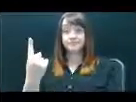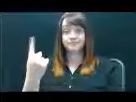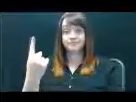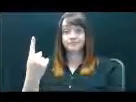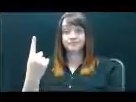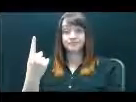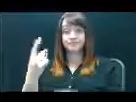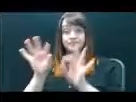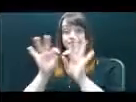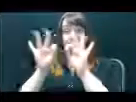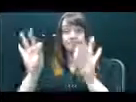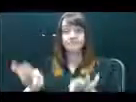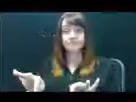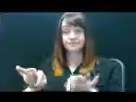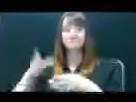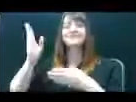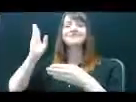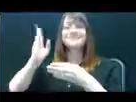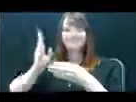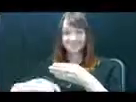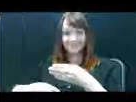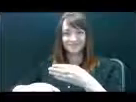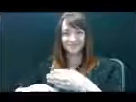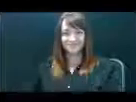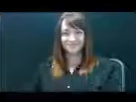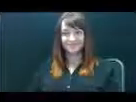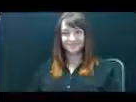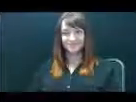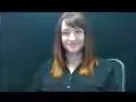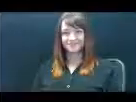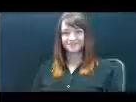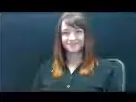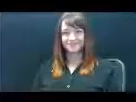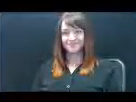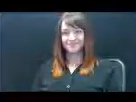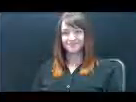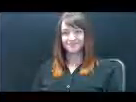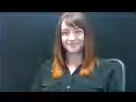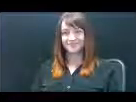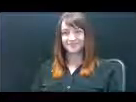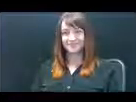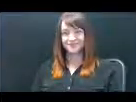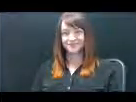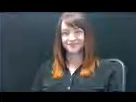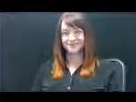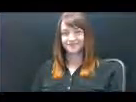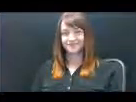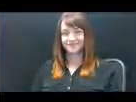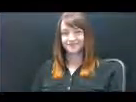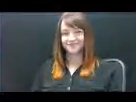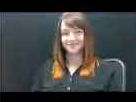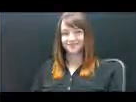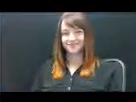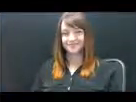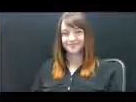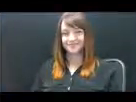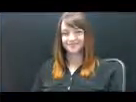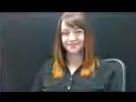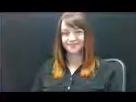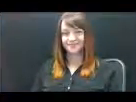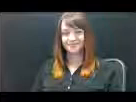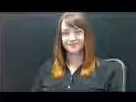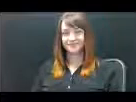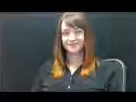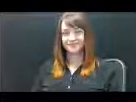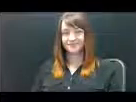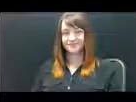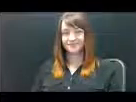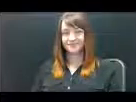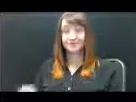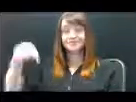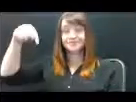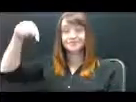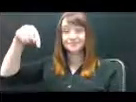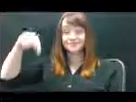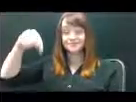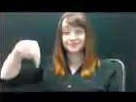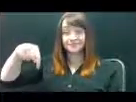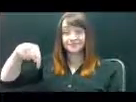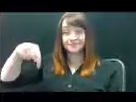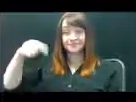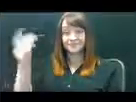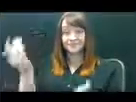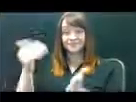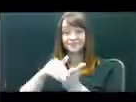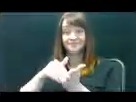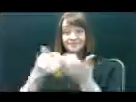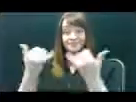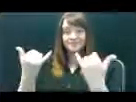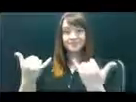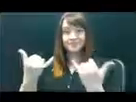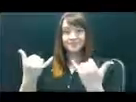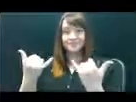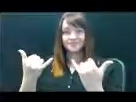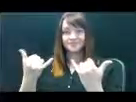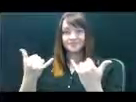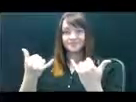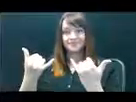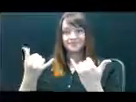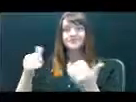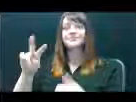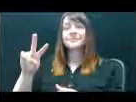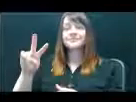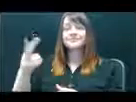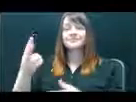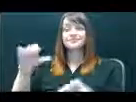Pressing the down arrow again will move you to the second page of the form which is displayed